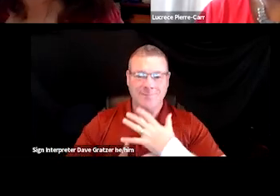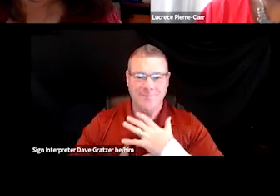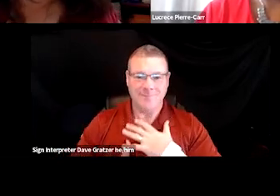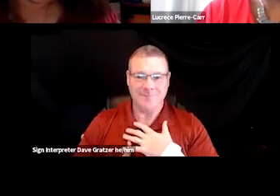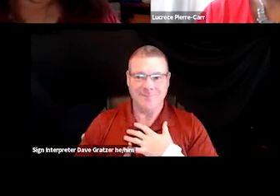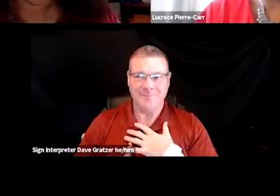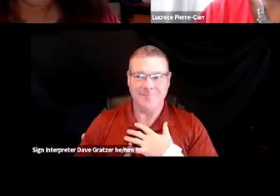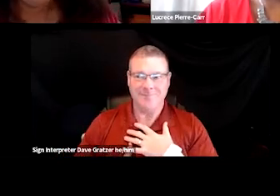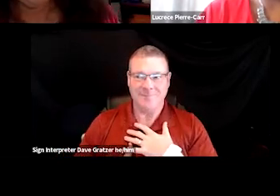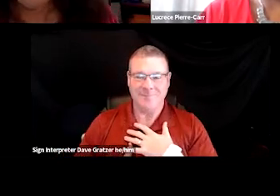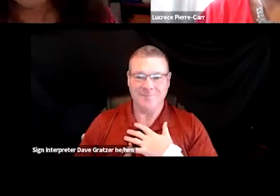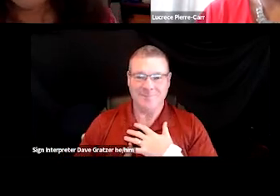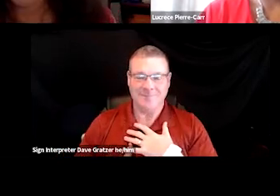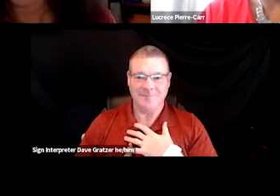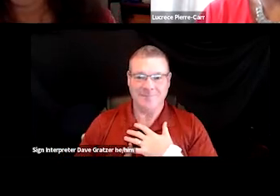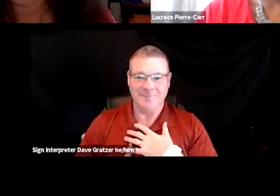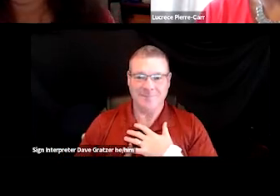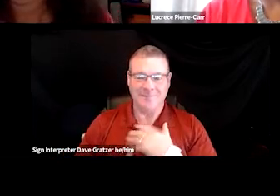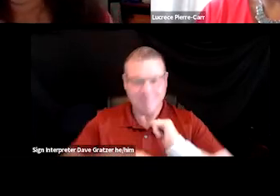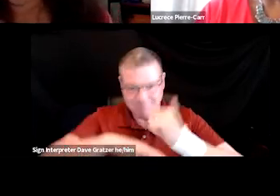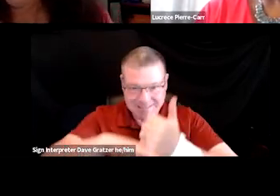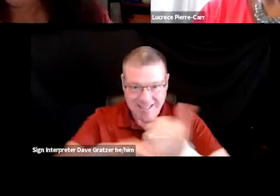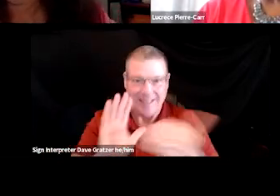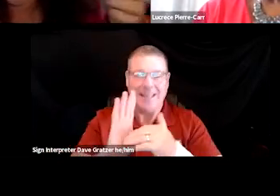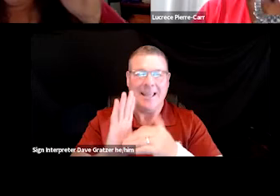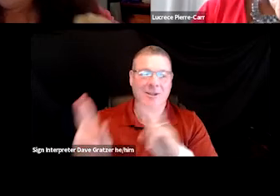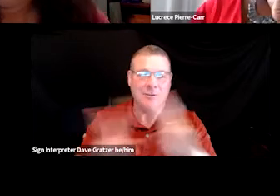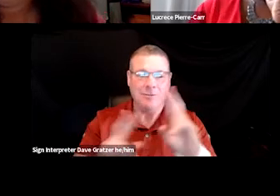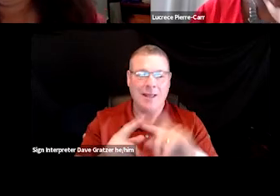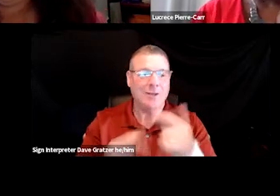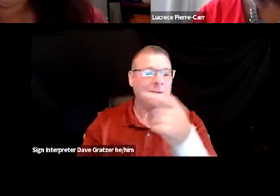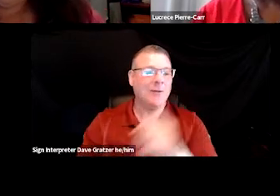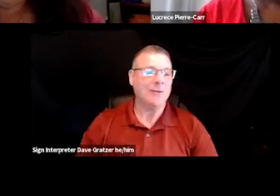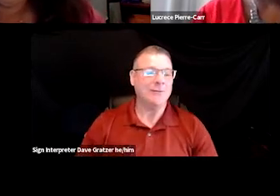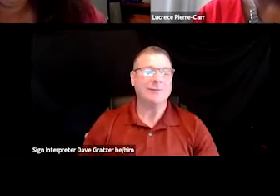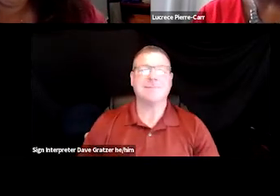Woo, so that we can reset and get ready to go. Next slide, please.